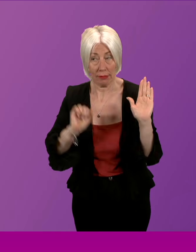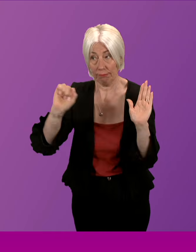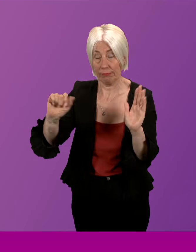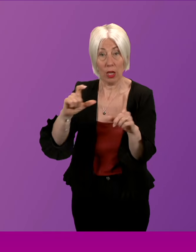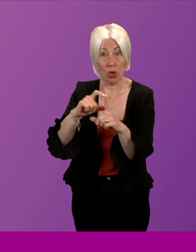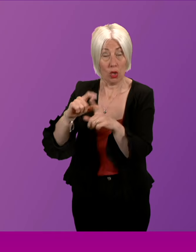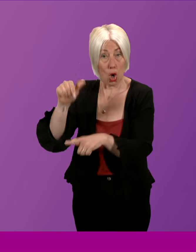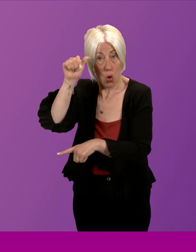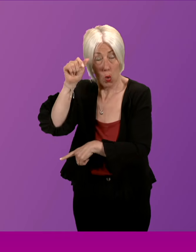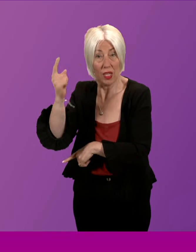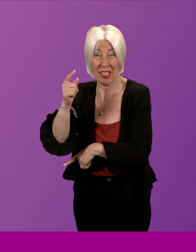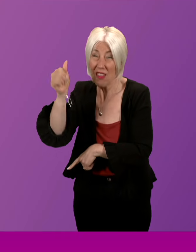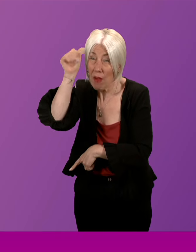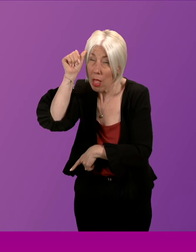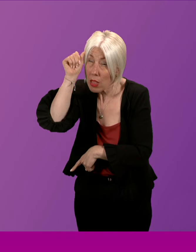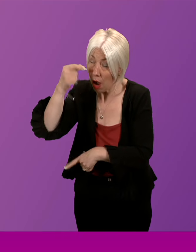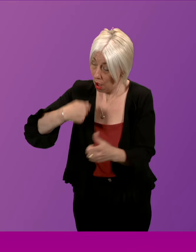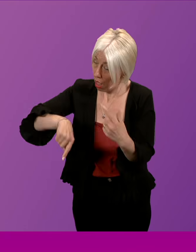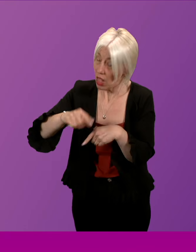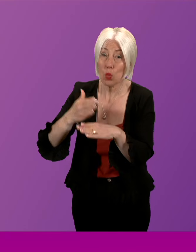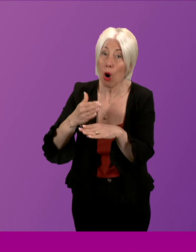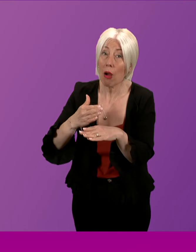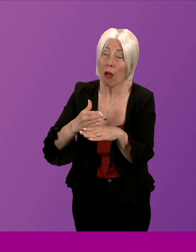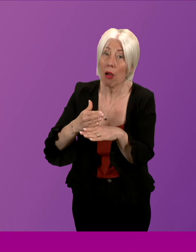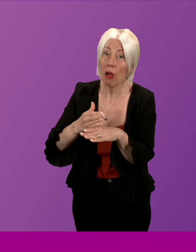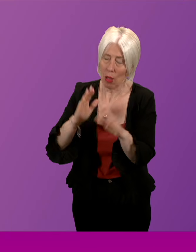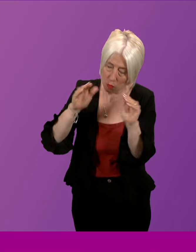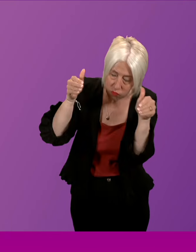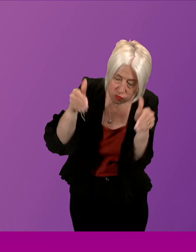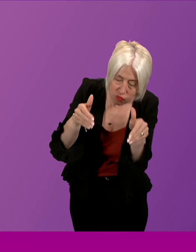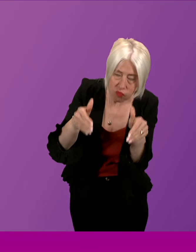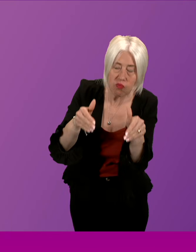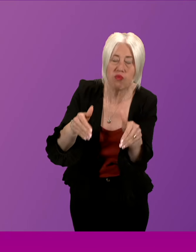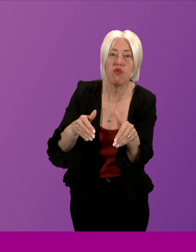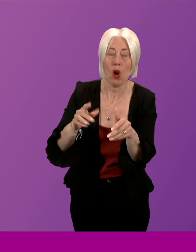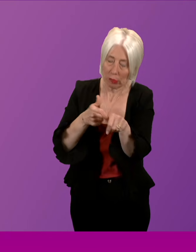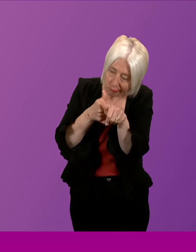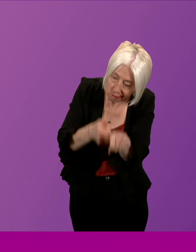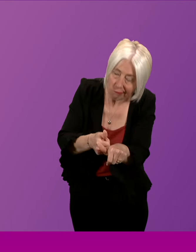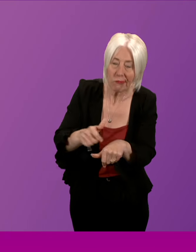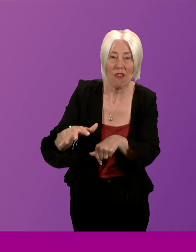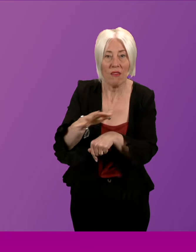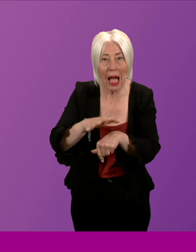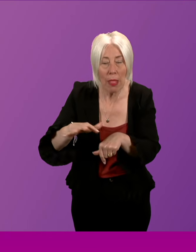very familiar with all this work, there is an intense focus on supporting families. It is also